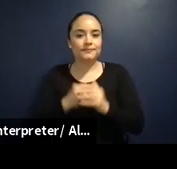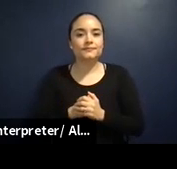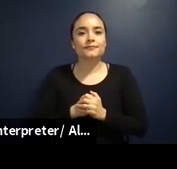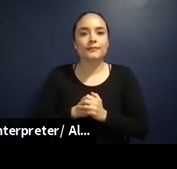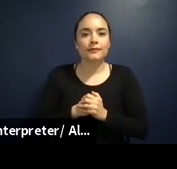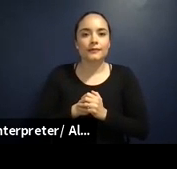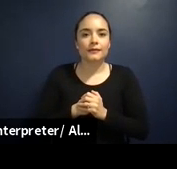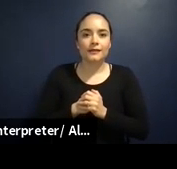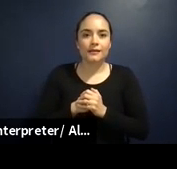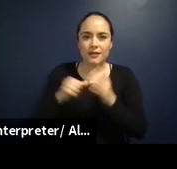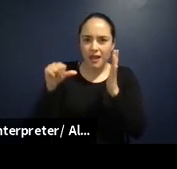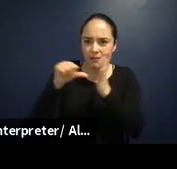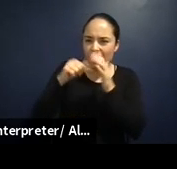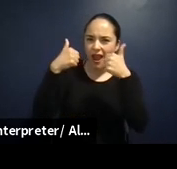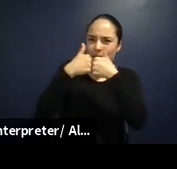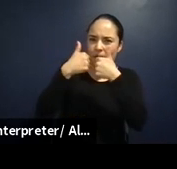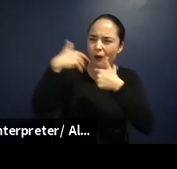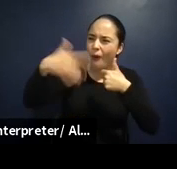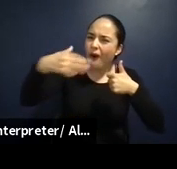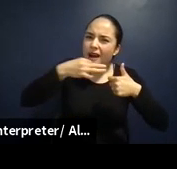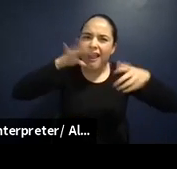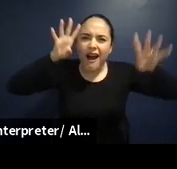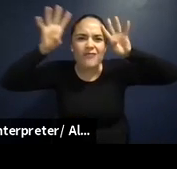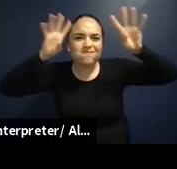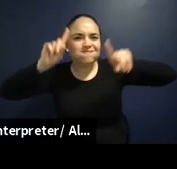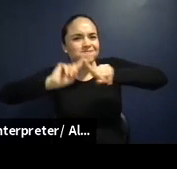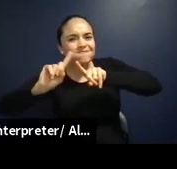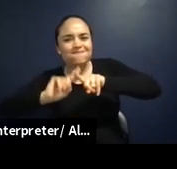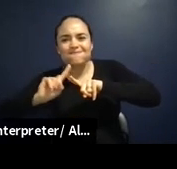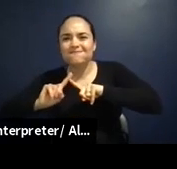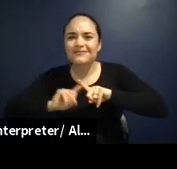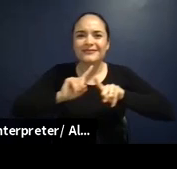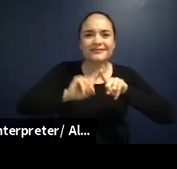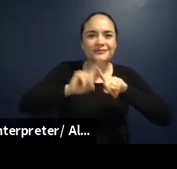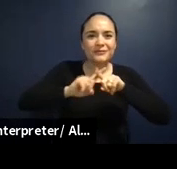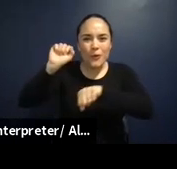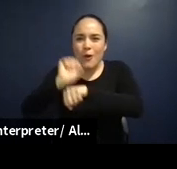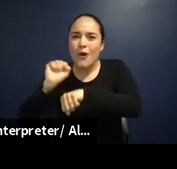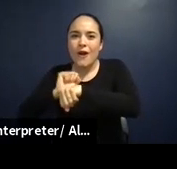come up with these features, and showing how you can crystallize into obsidian, I